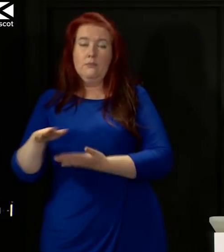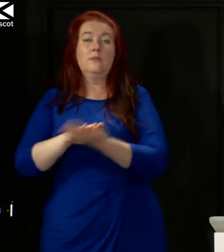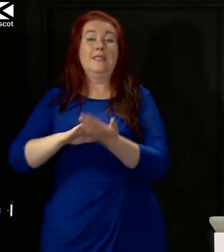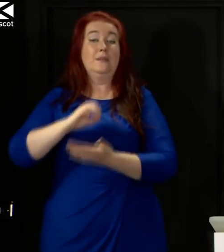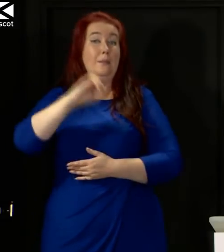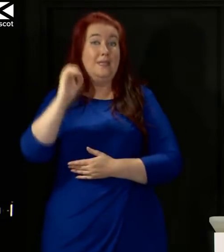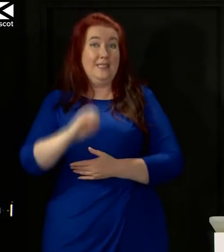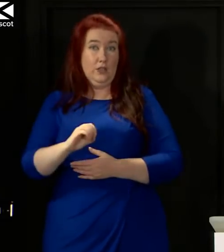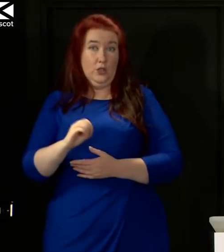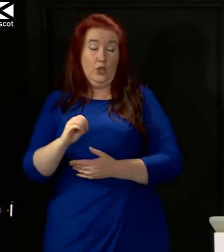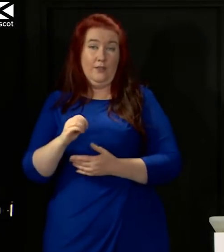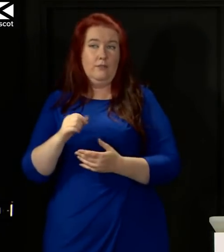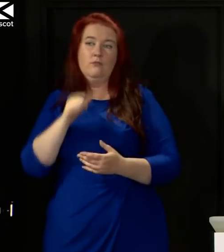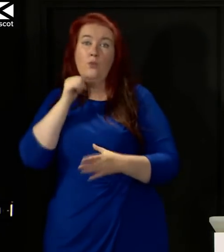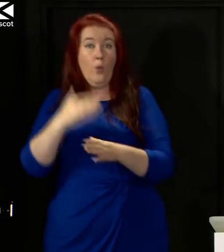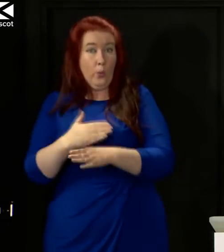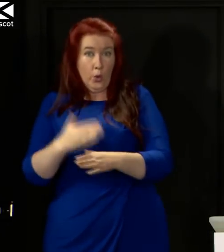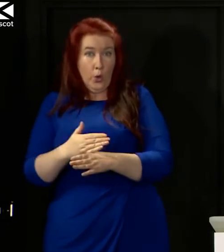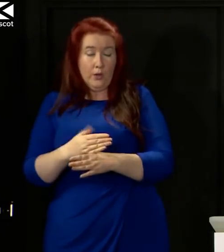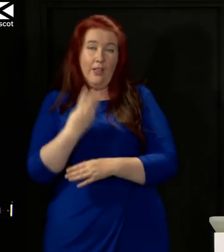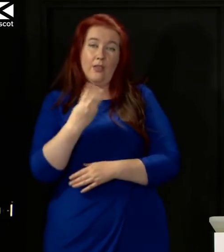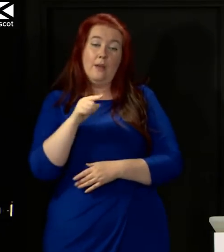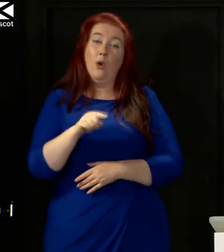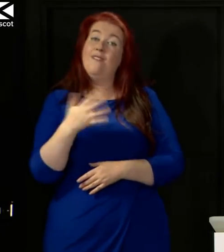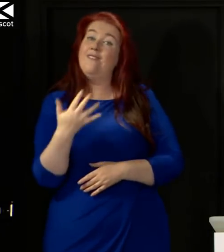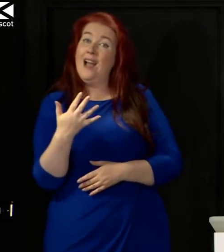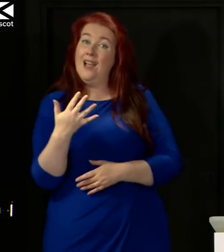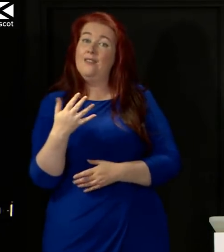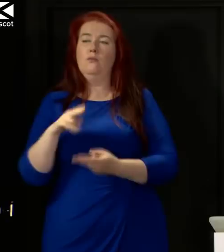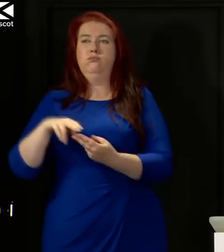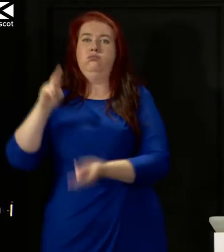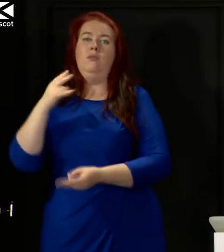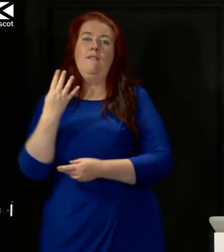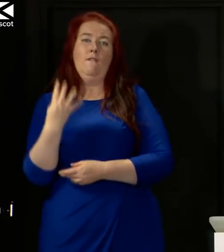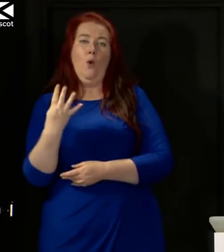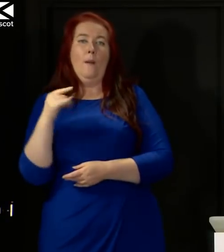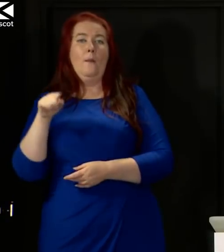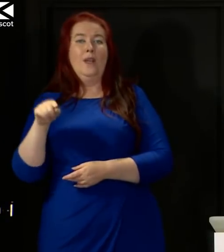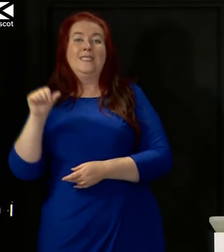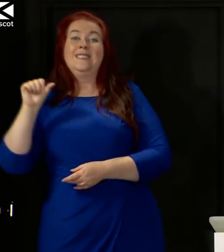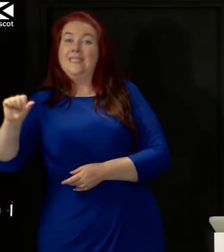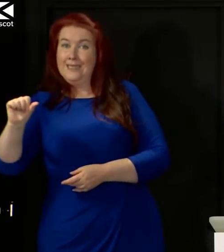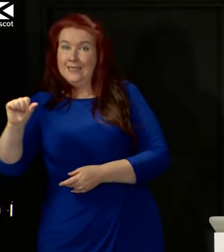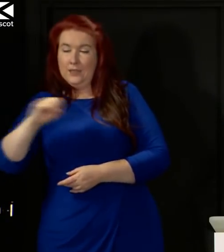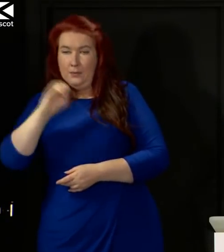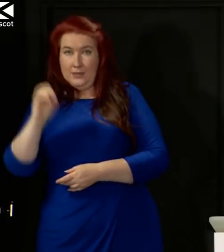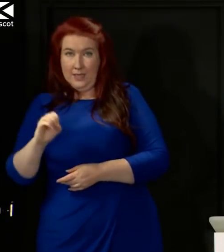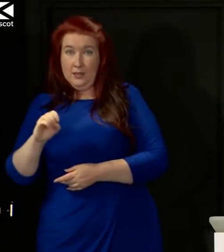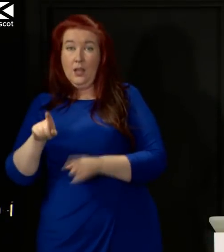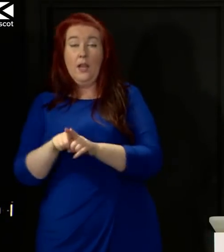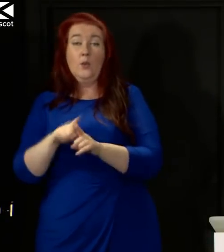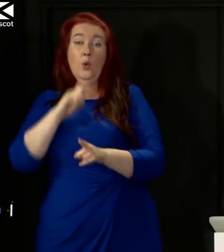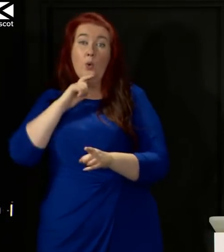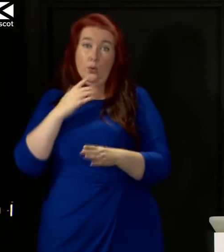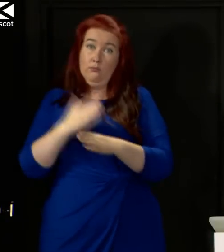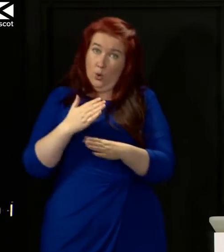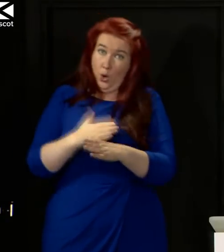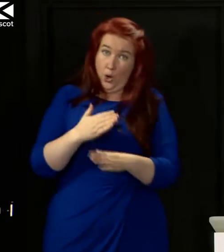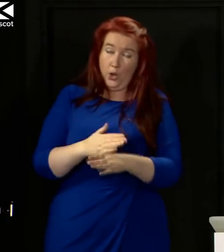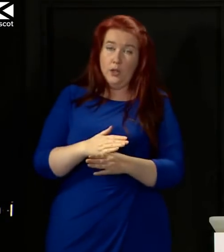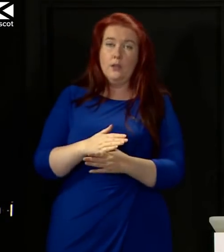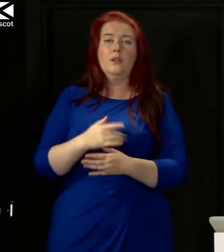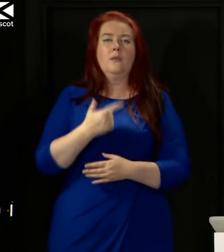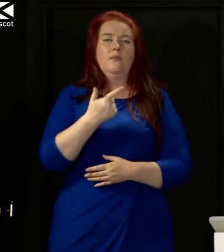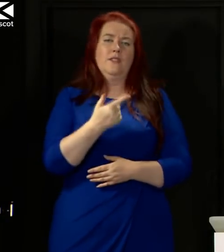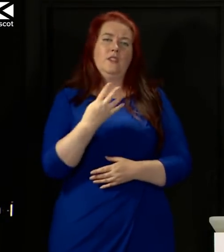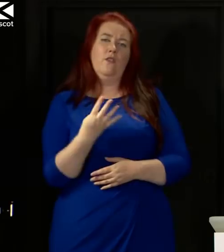this period increased from 3.5% to 4.6%, and the employment rate fell from 74.9% to 74.3%.